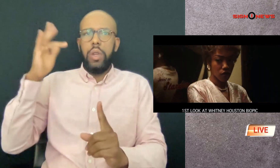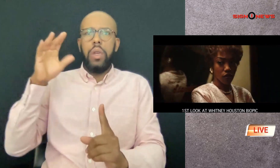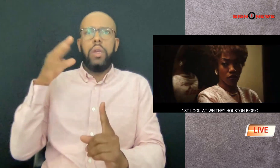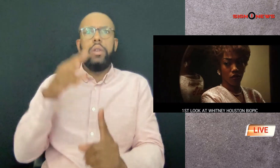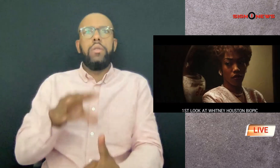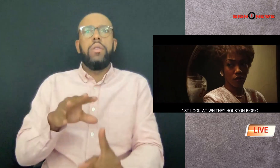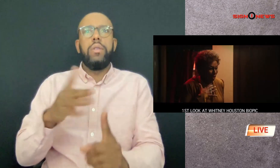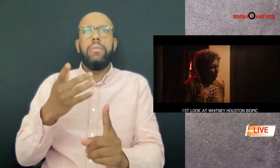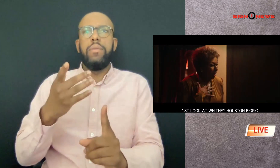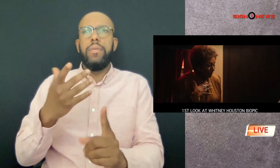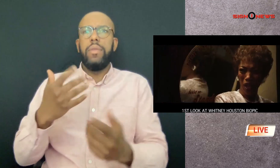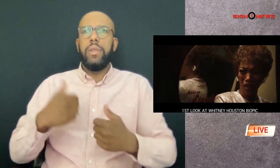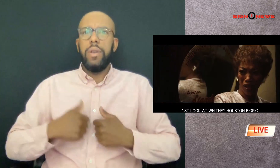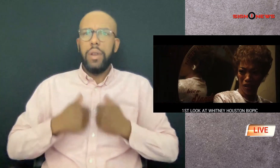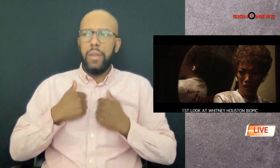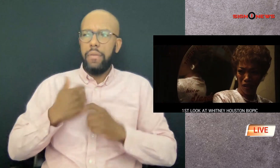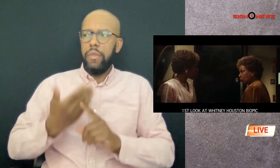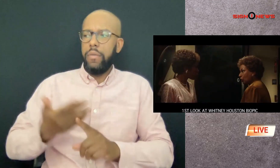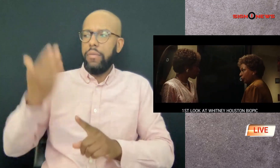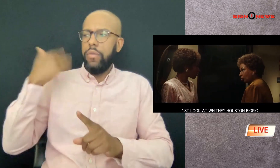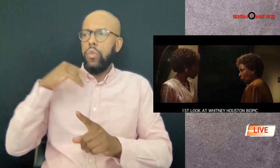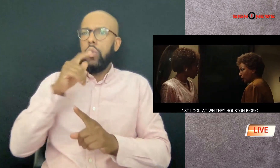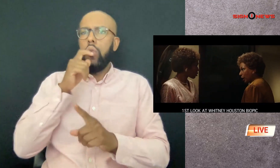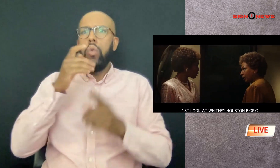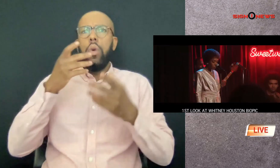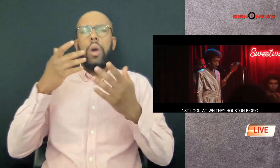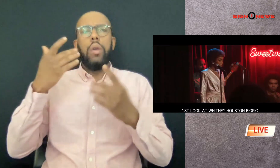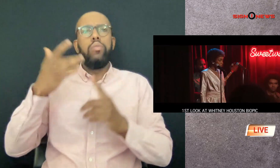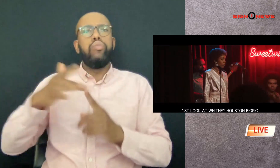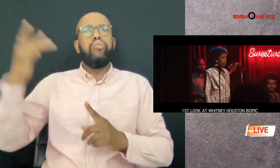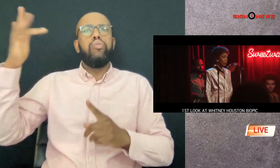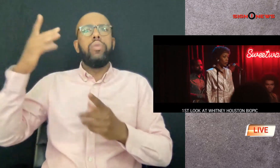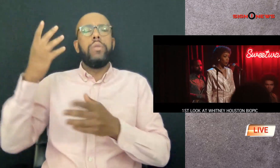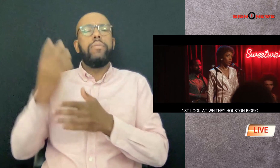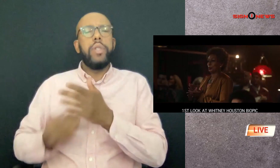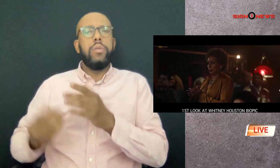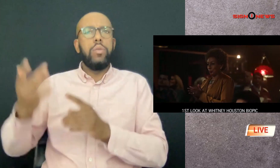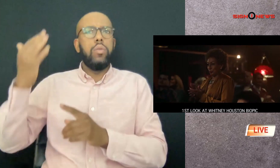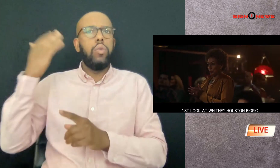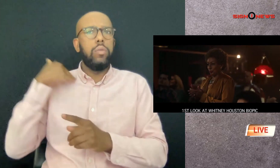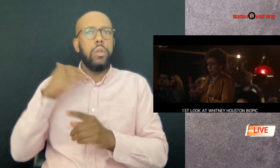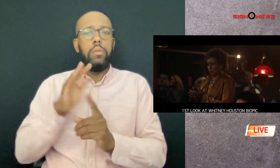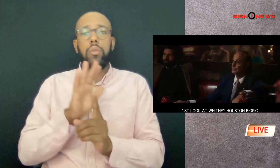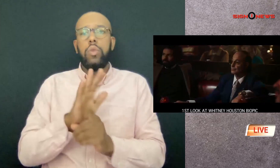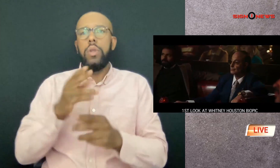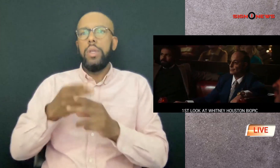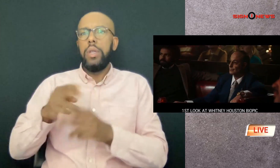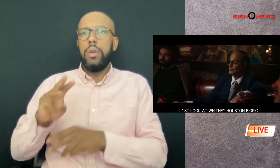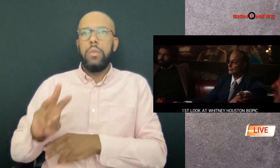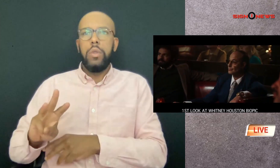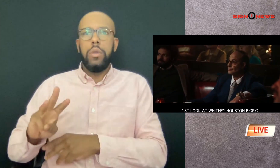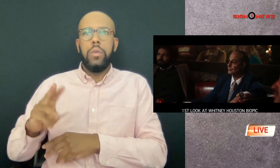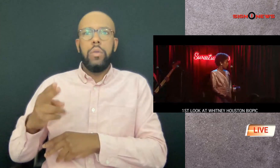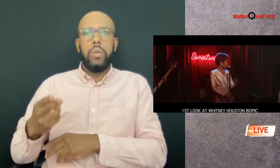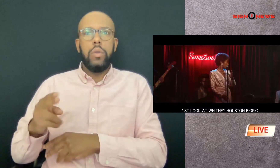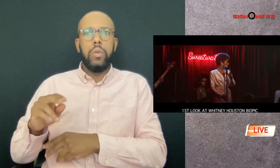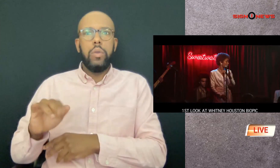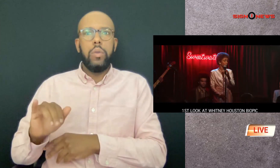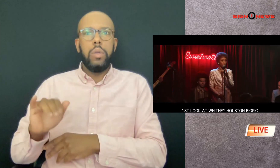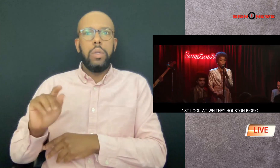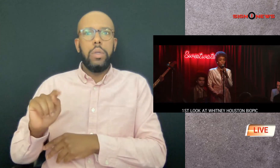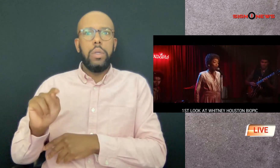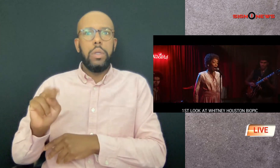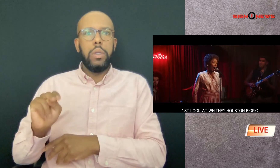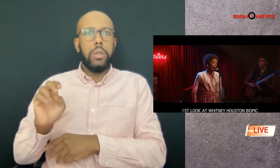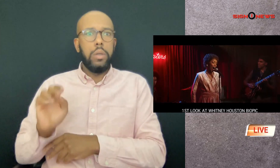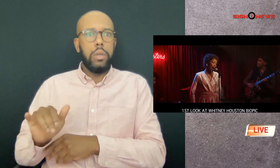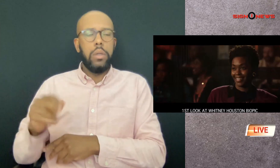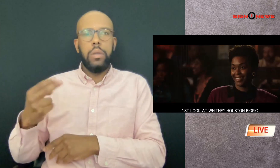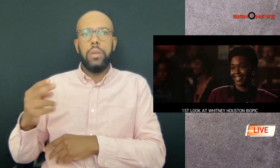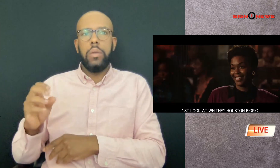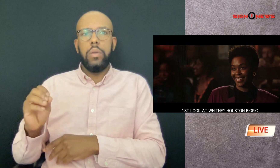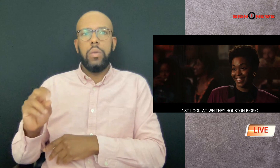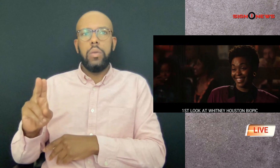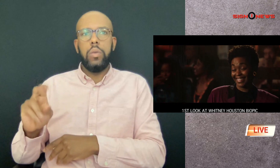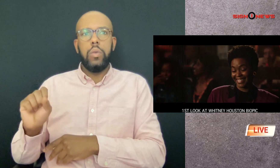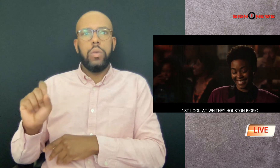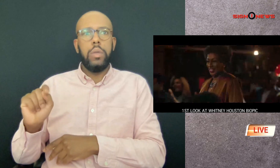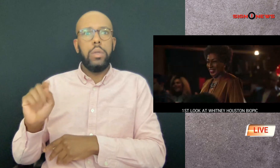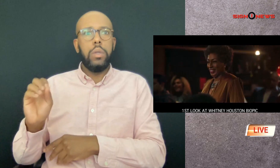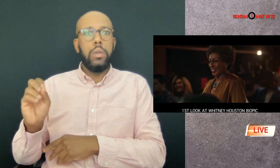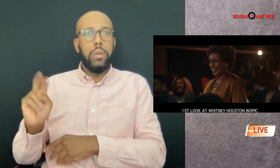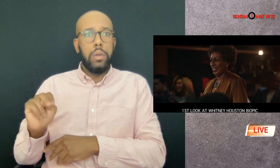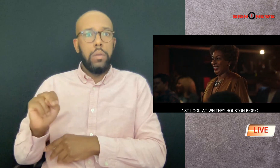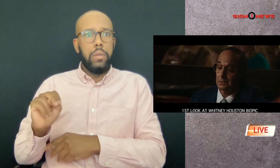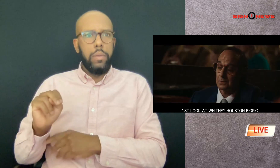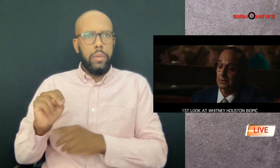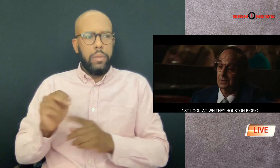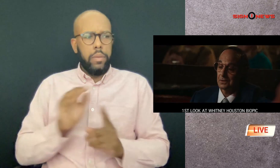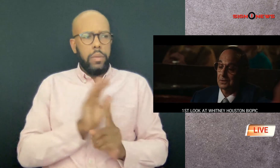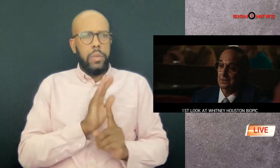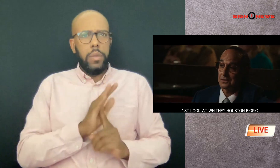a new biopic hopes to shine a new spotlight on the life of late singer Whitney Houston